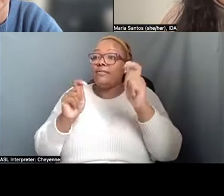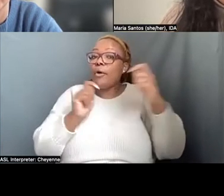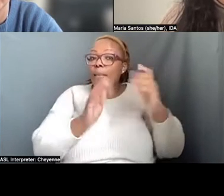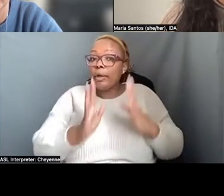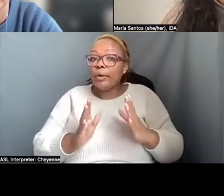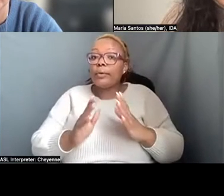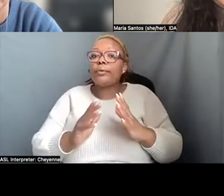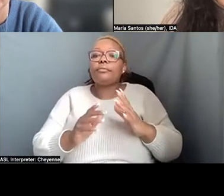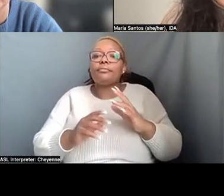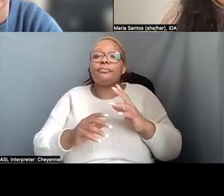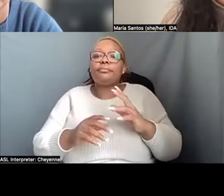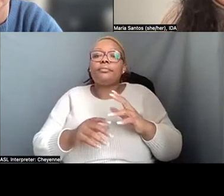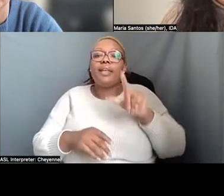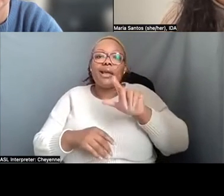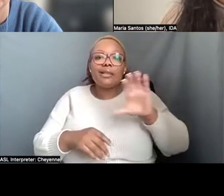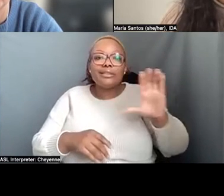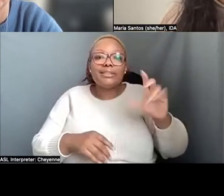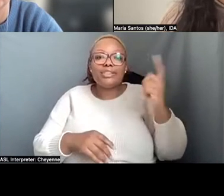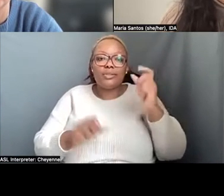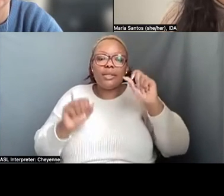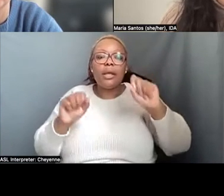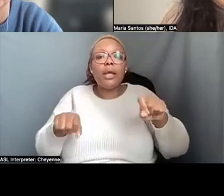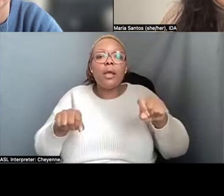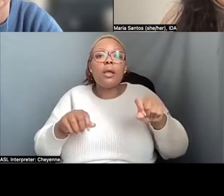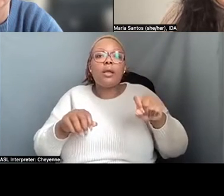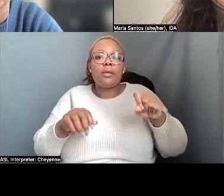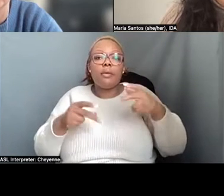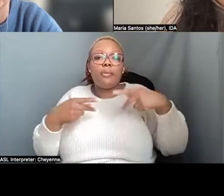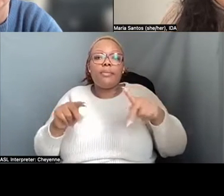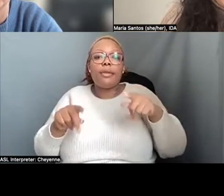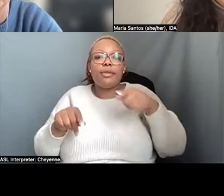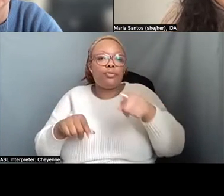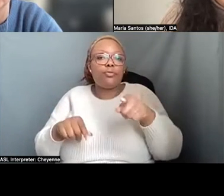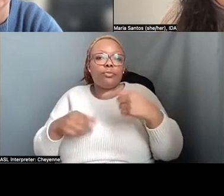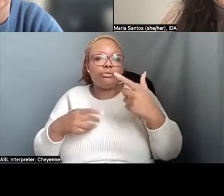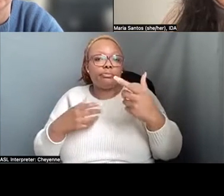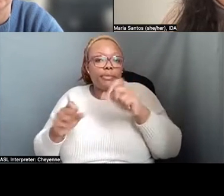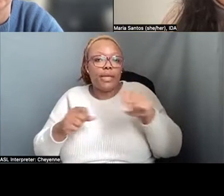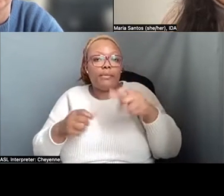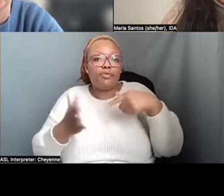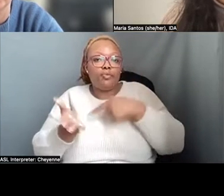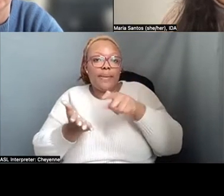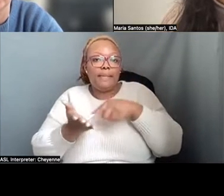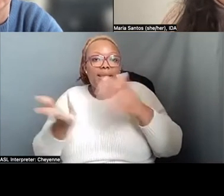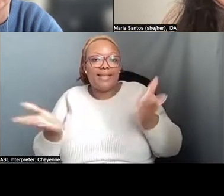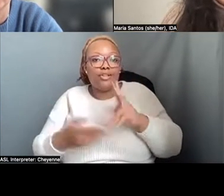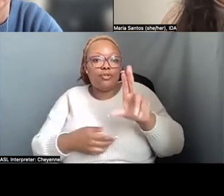Incorporated like an LLC or something like that, that will allow you to be able to get paid in the United States.